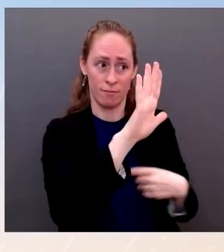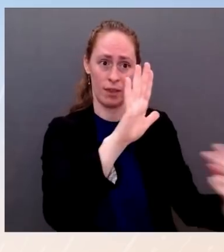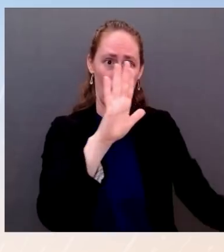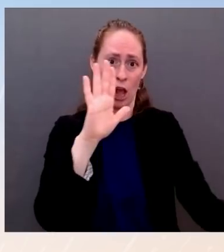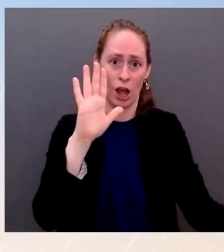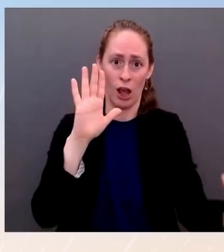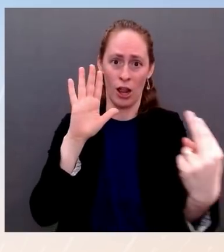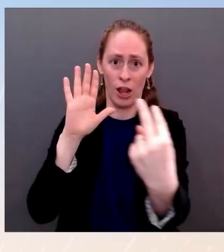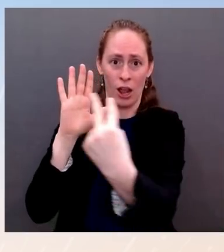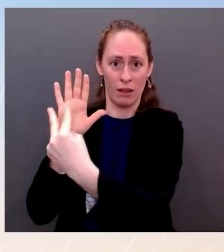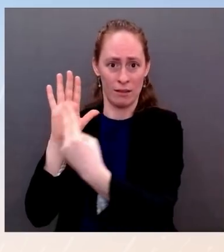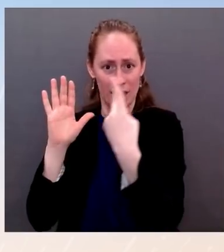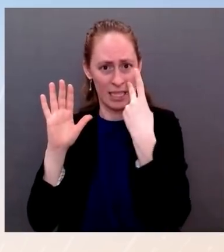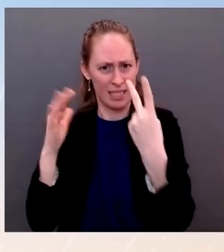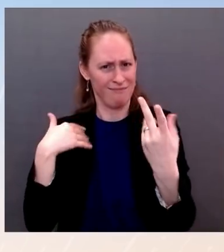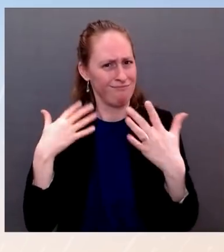with our European partners and with Russia.